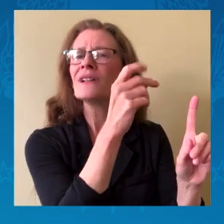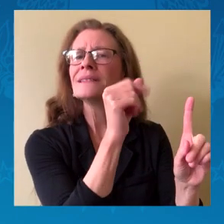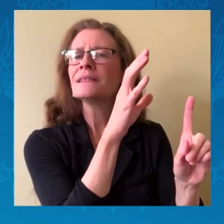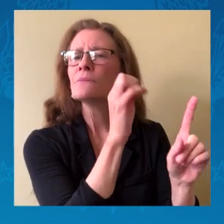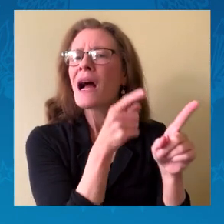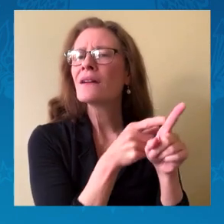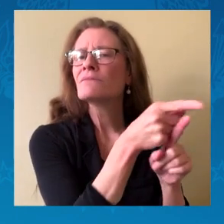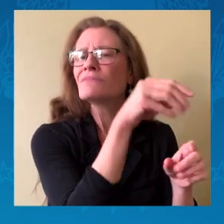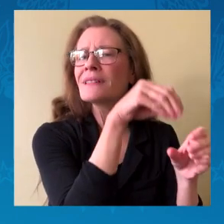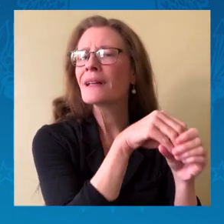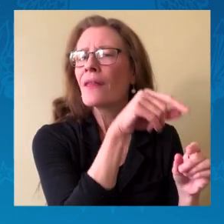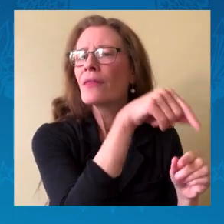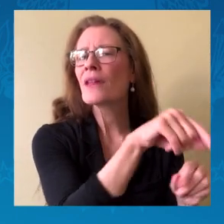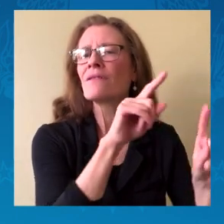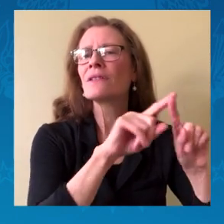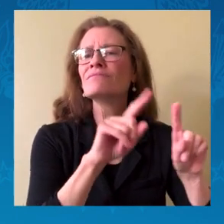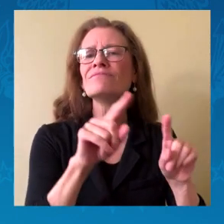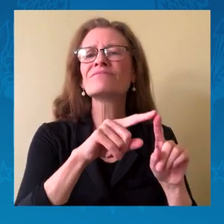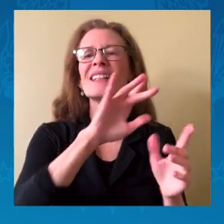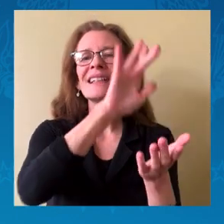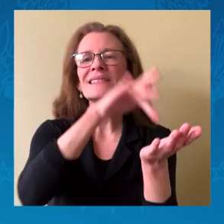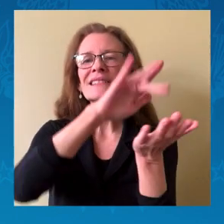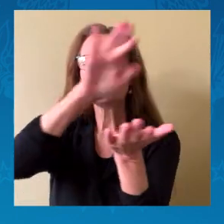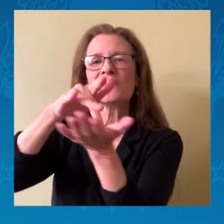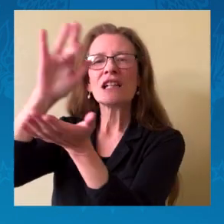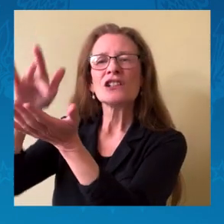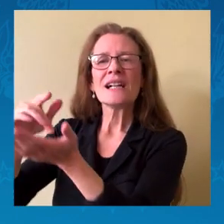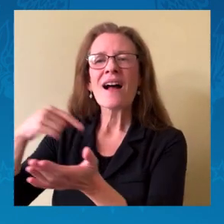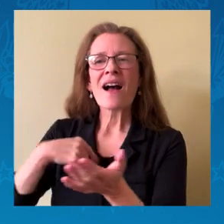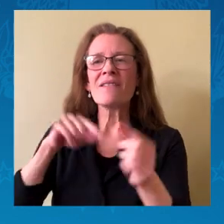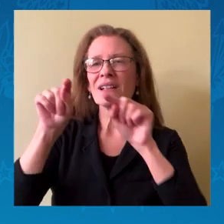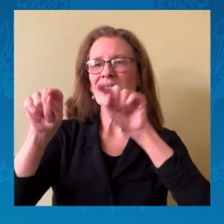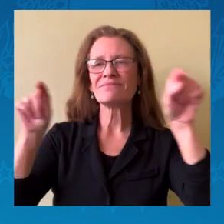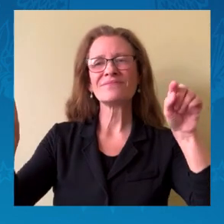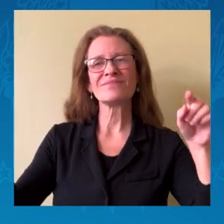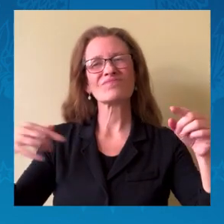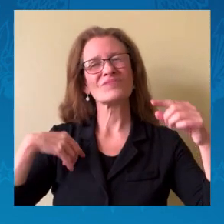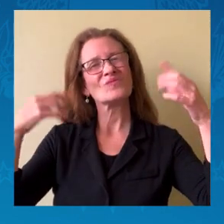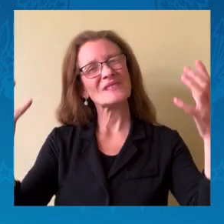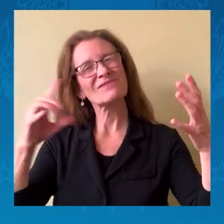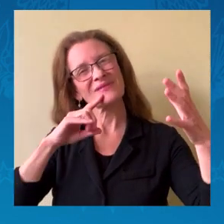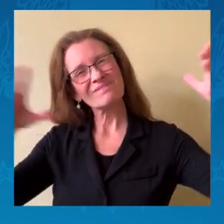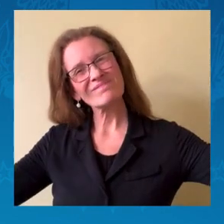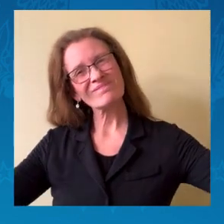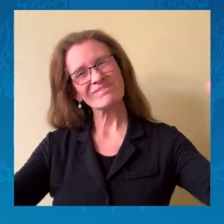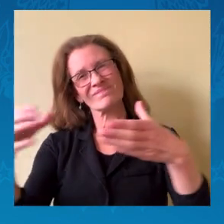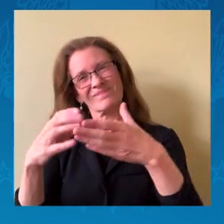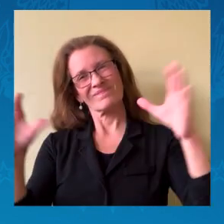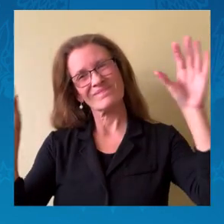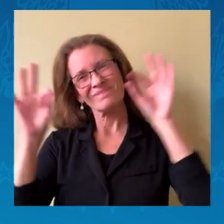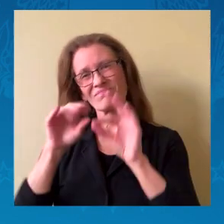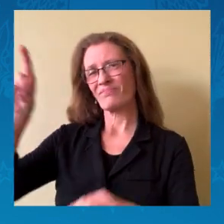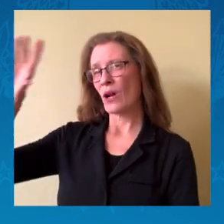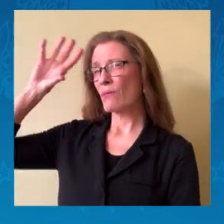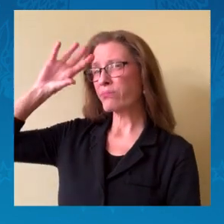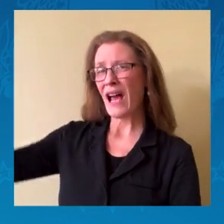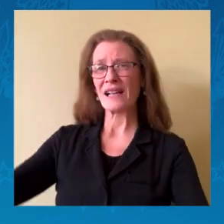and we plan and this administration, under the president's leadership and Vice President's leadership to have the Office of Space Commerce